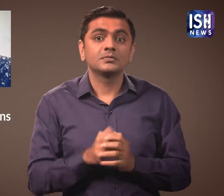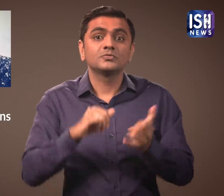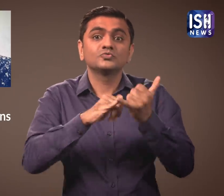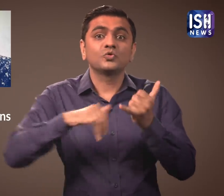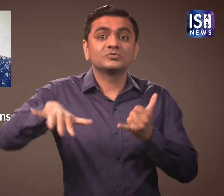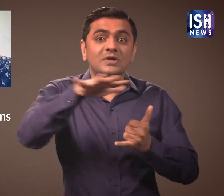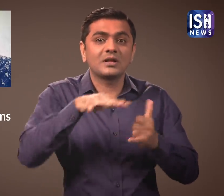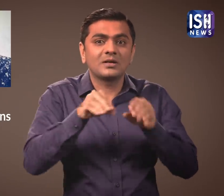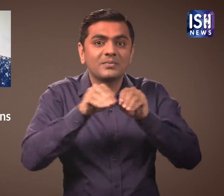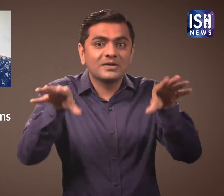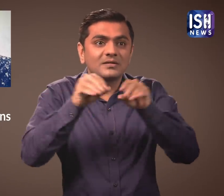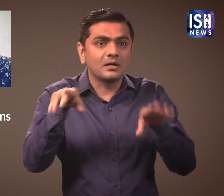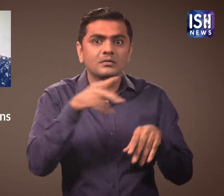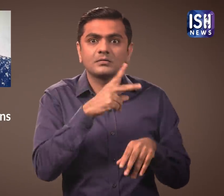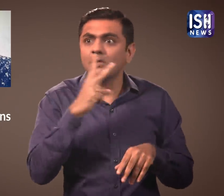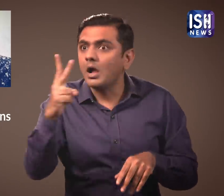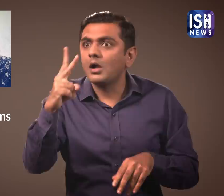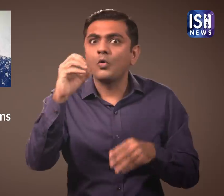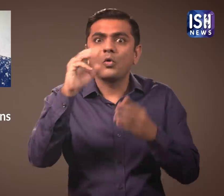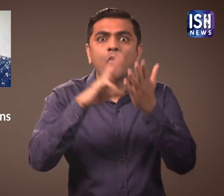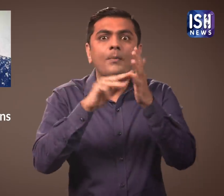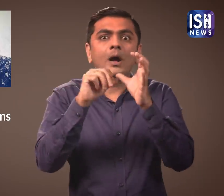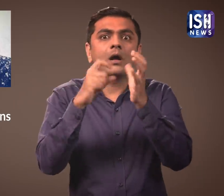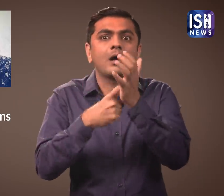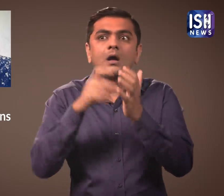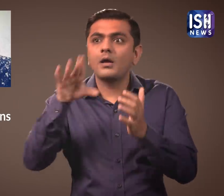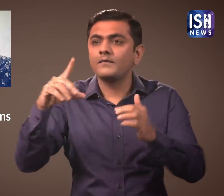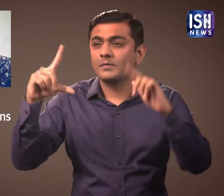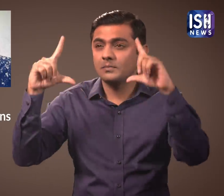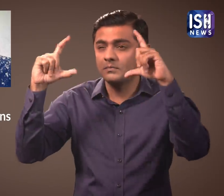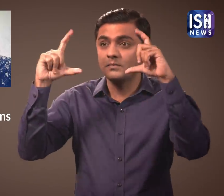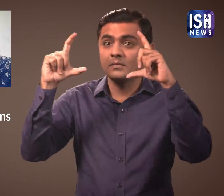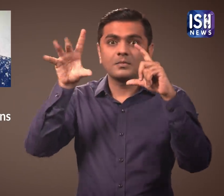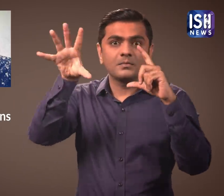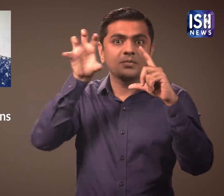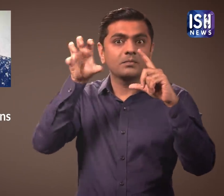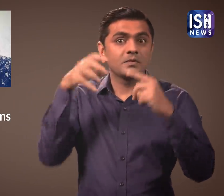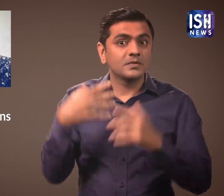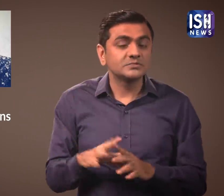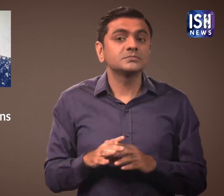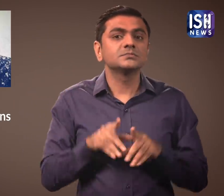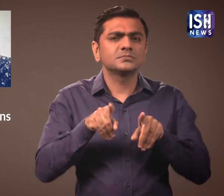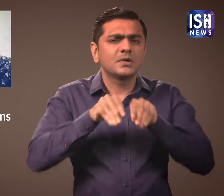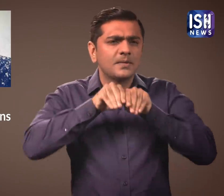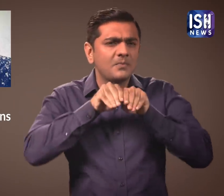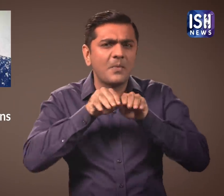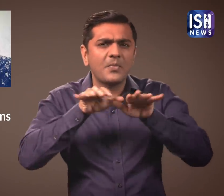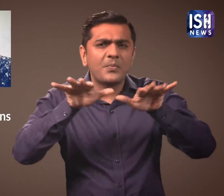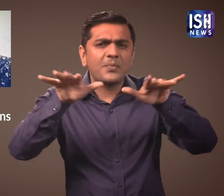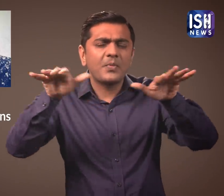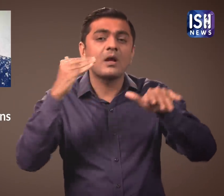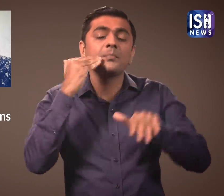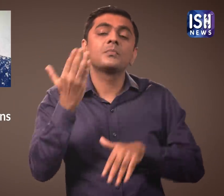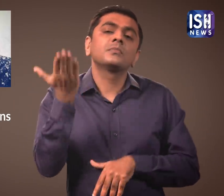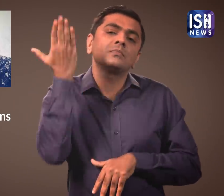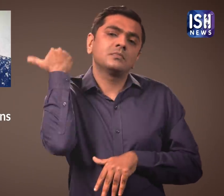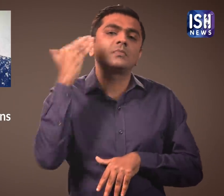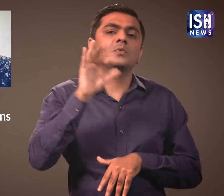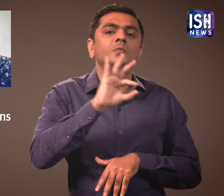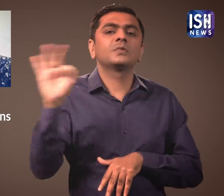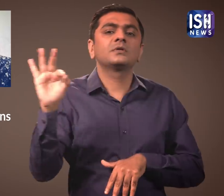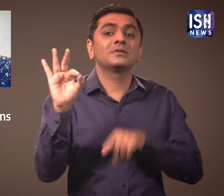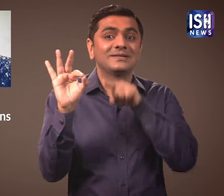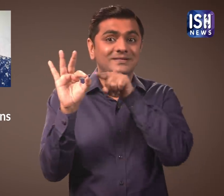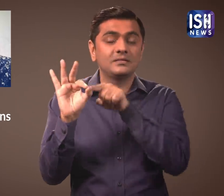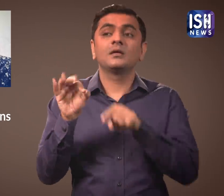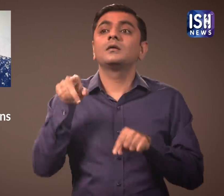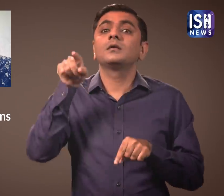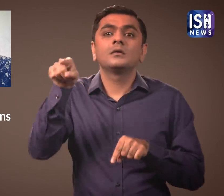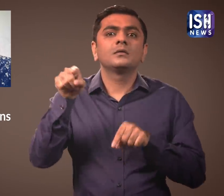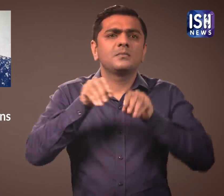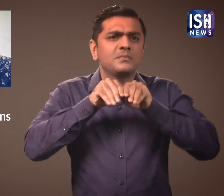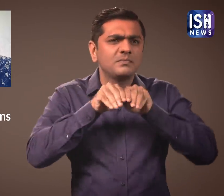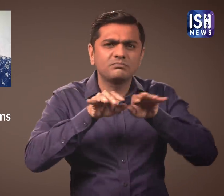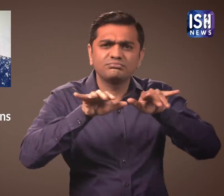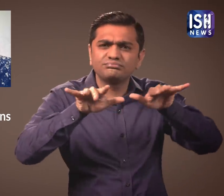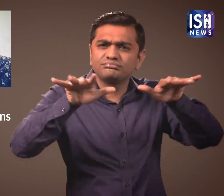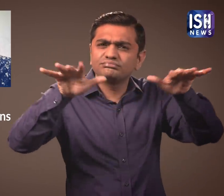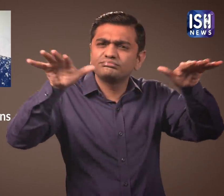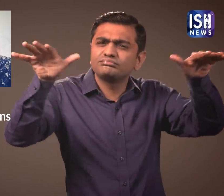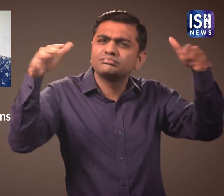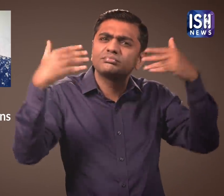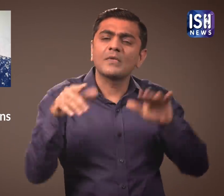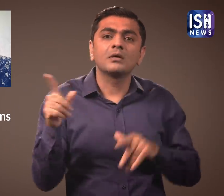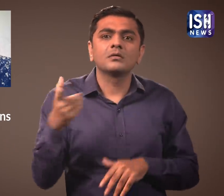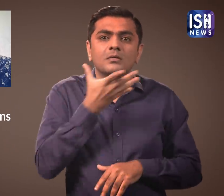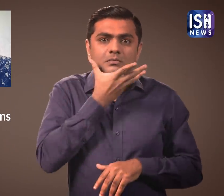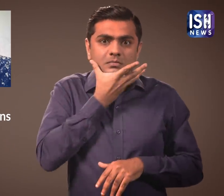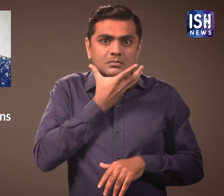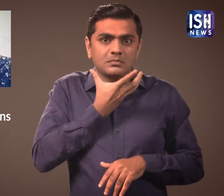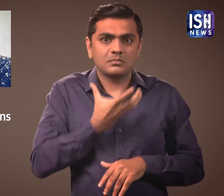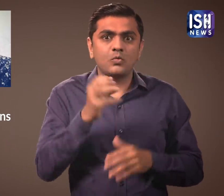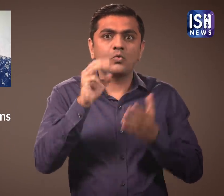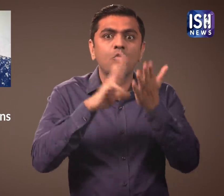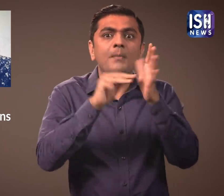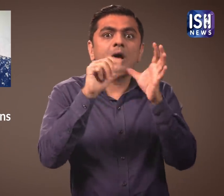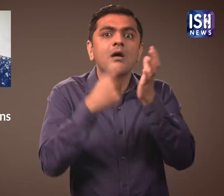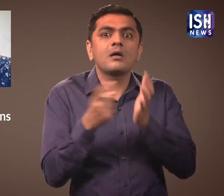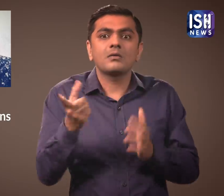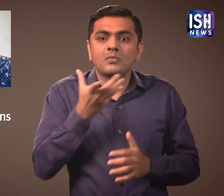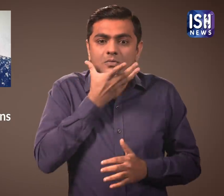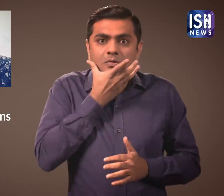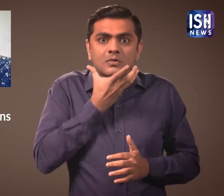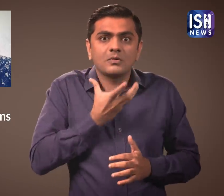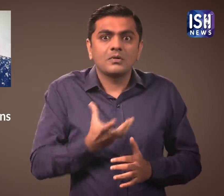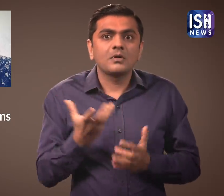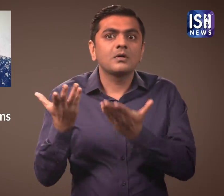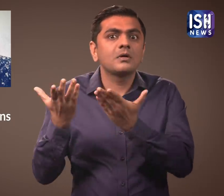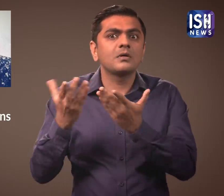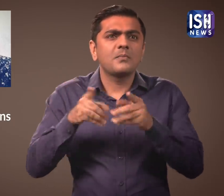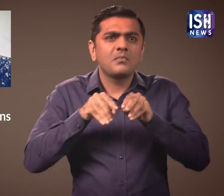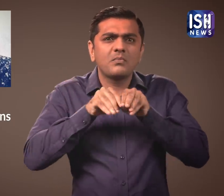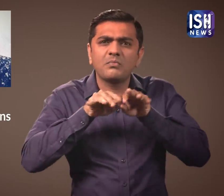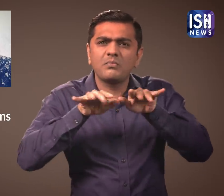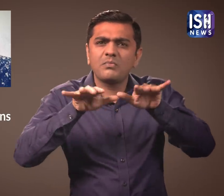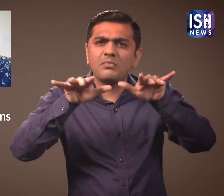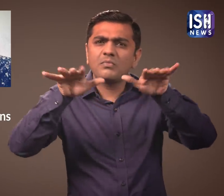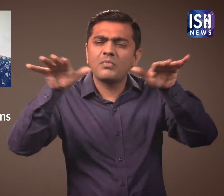A picture of a bearder Omar posted social media last week, went viral.